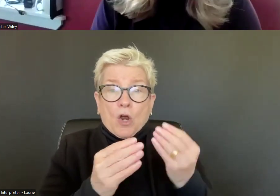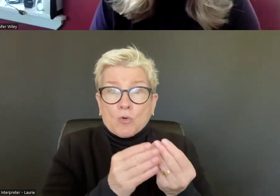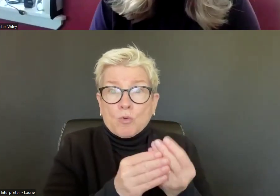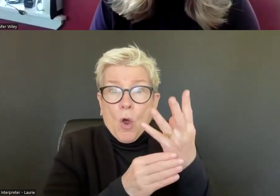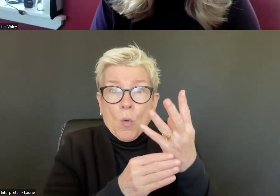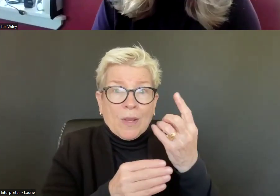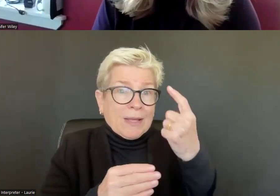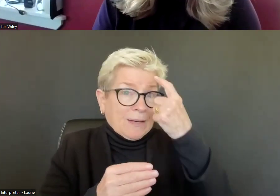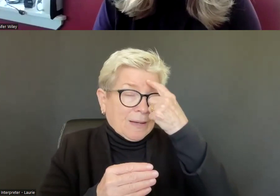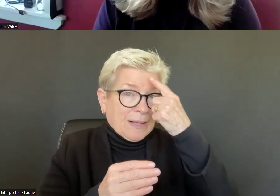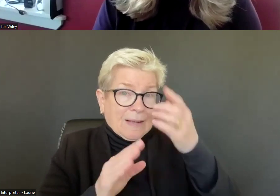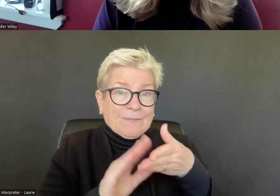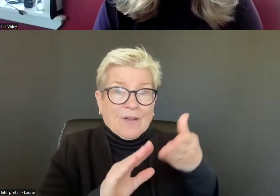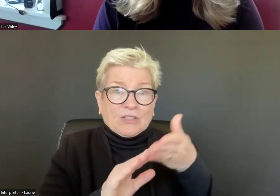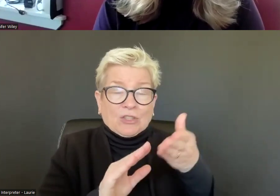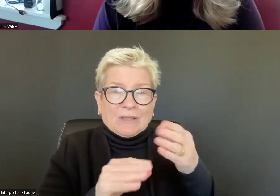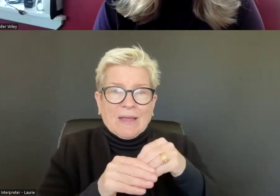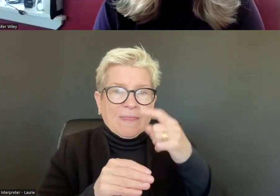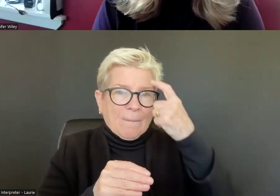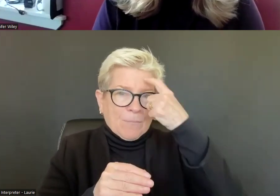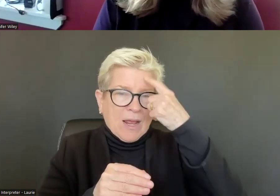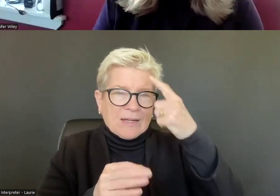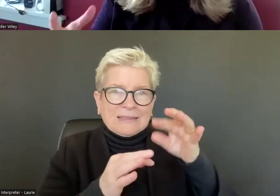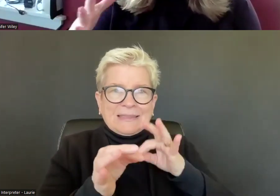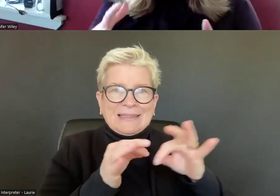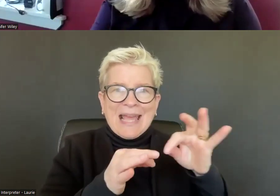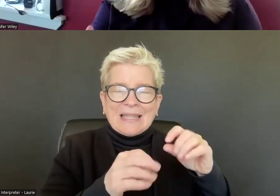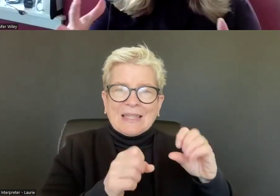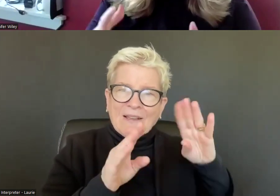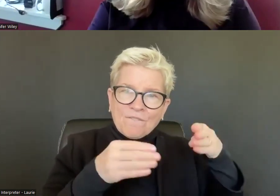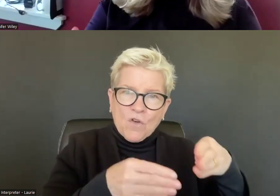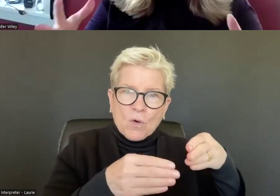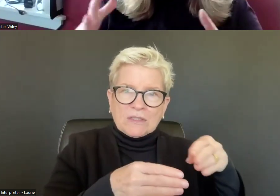can focus on building their content skills so that's some of the work that we do behind